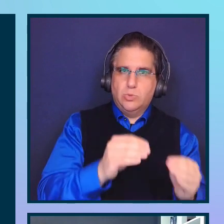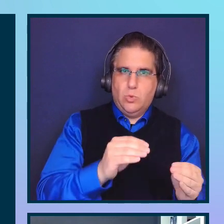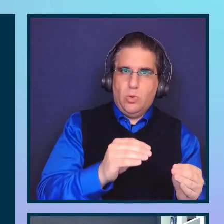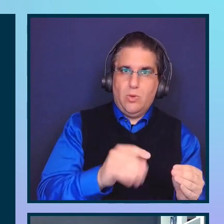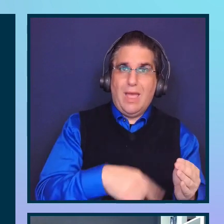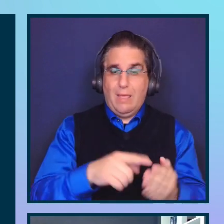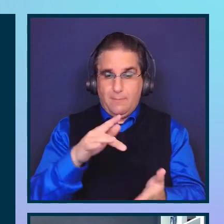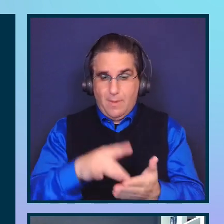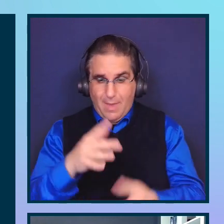of this experience.